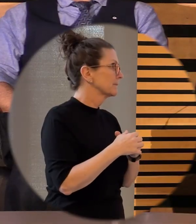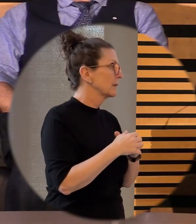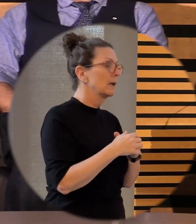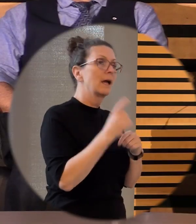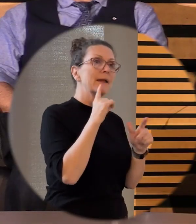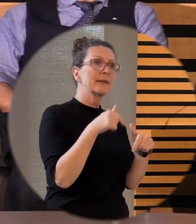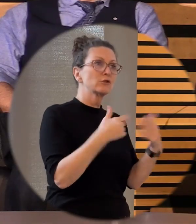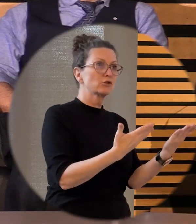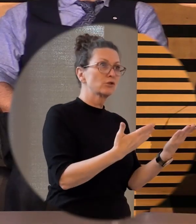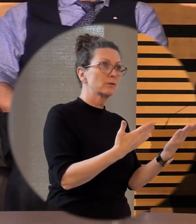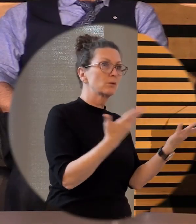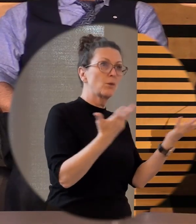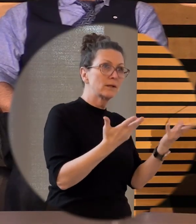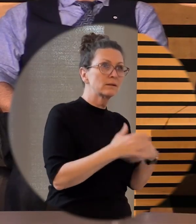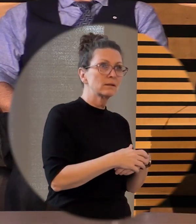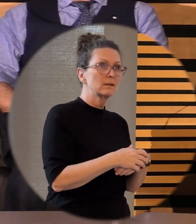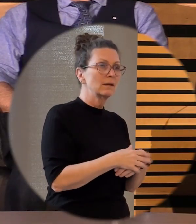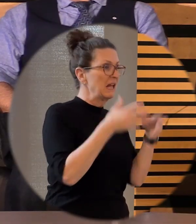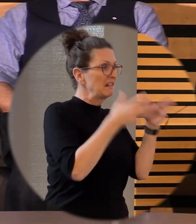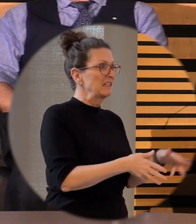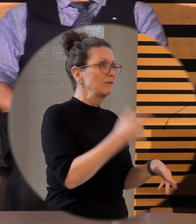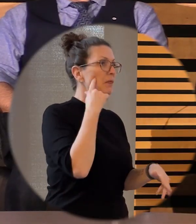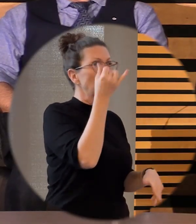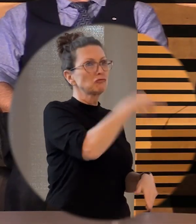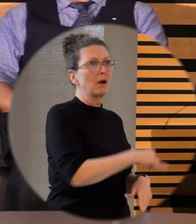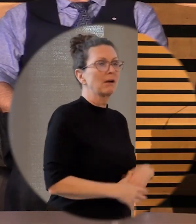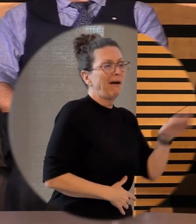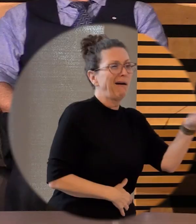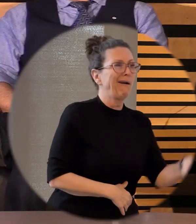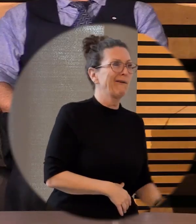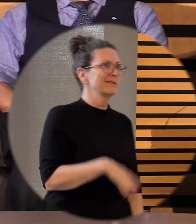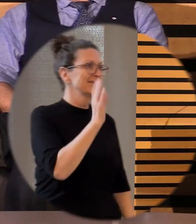poison they treated him as you know he was drunk and left him and he died. A young man, you know,